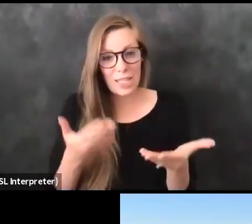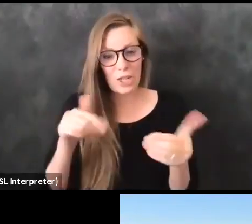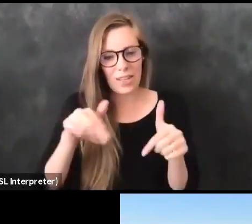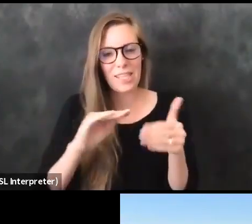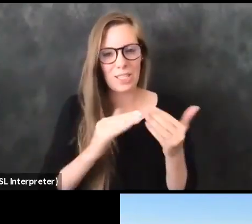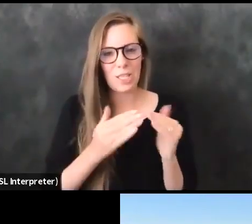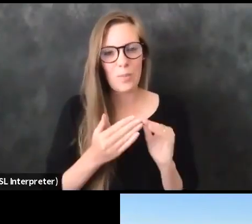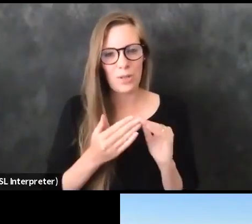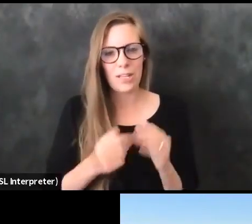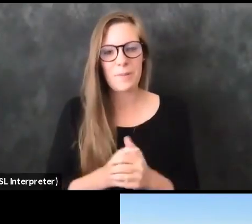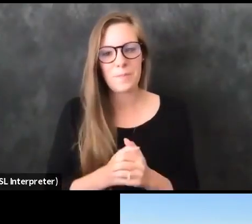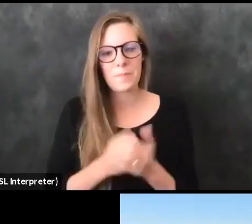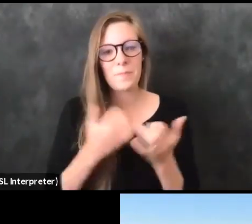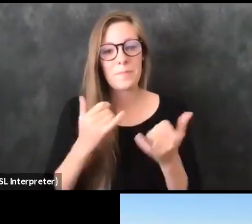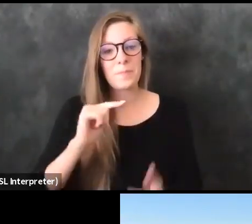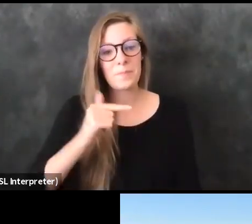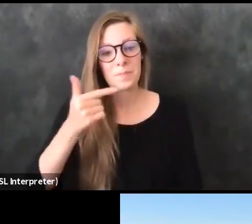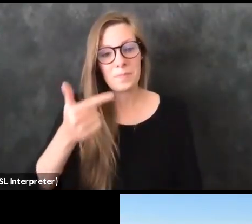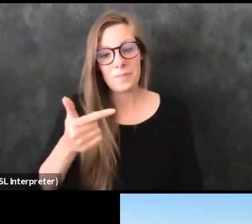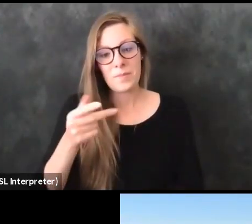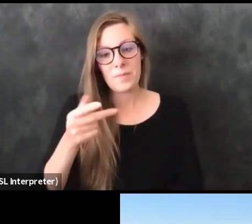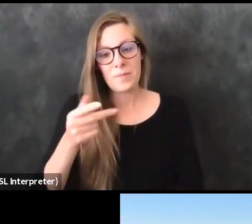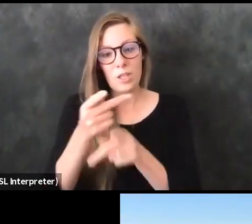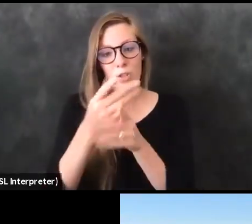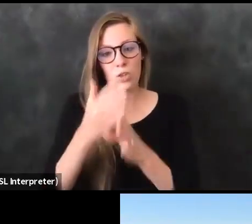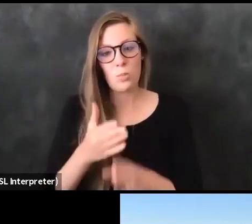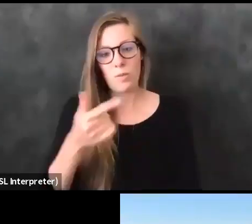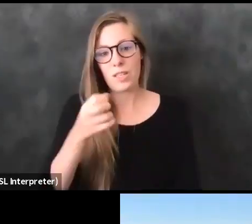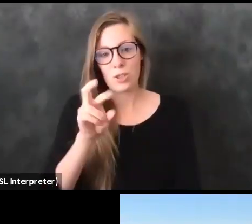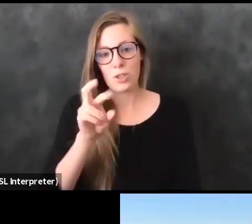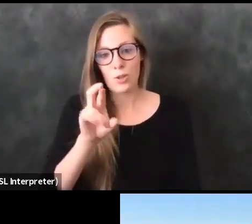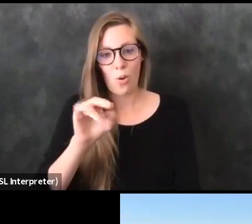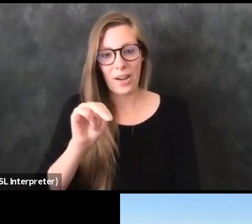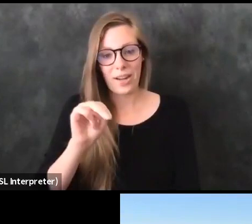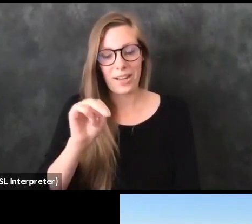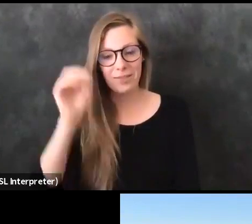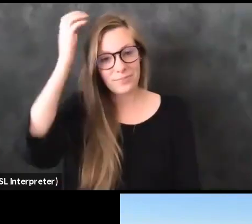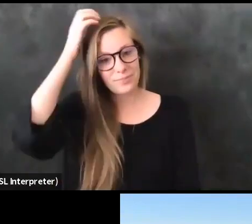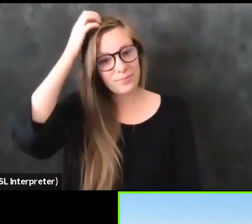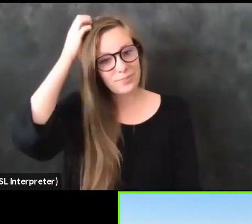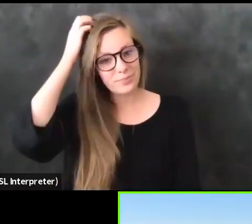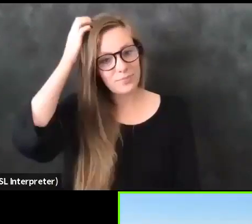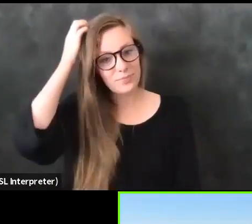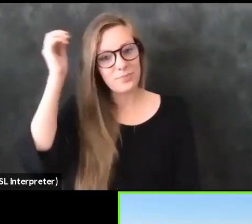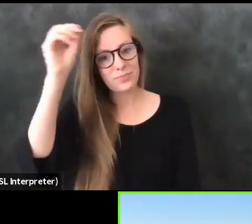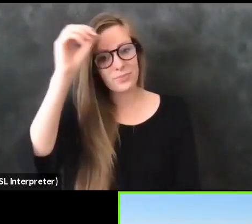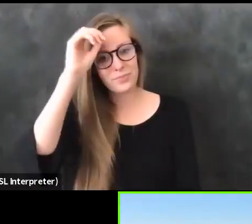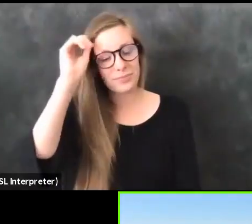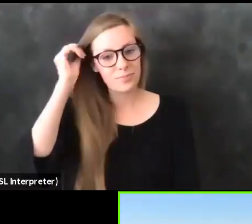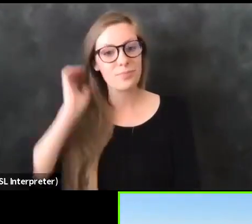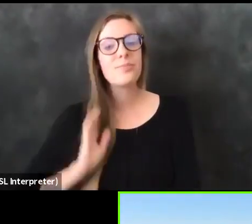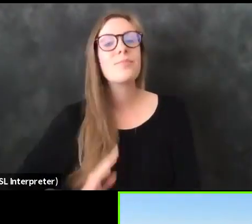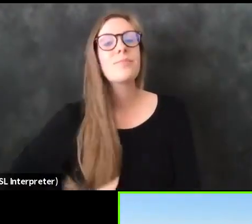Now, I'd like to turn it over to my colleague, Supervisor Susan Gorin. Thank you, Chair Hopkins, and I really